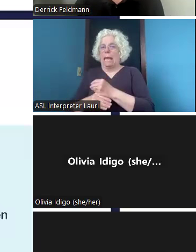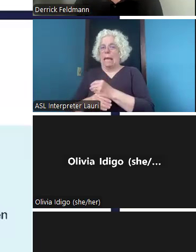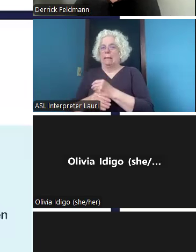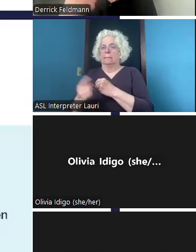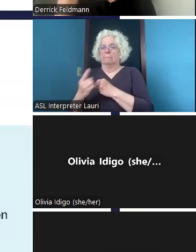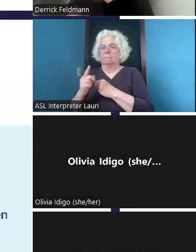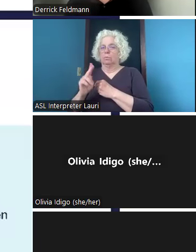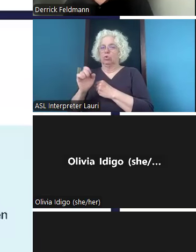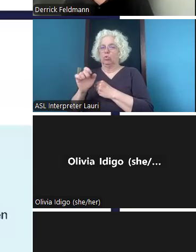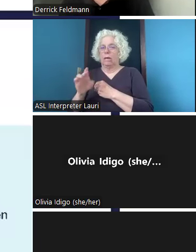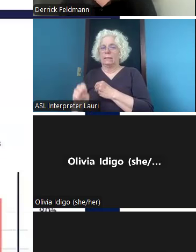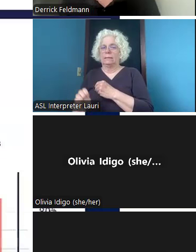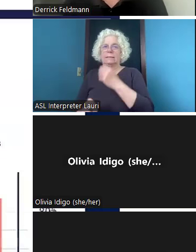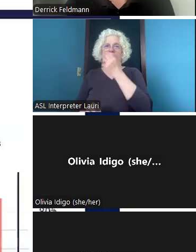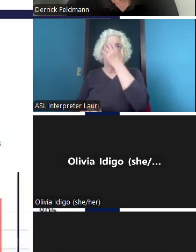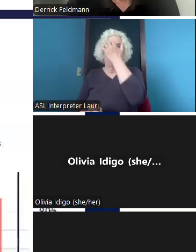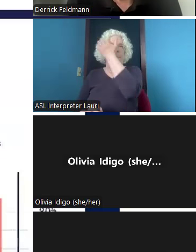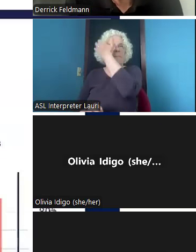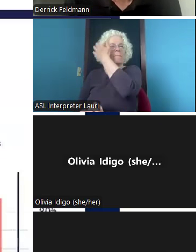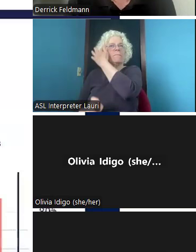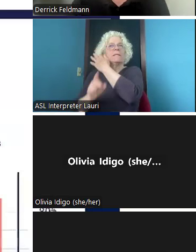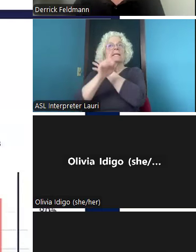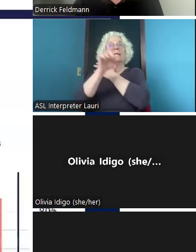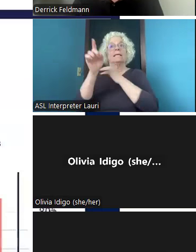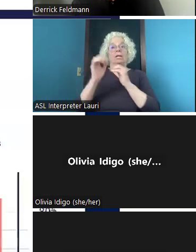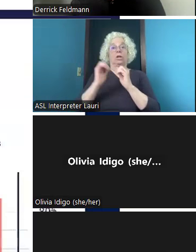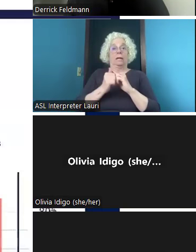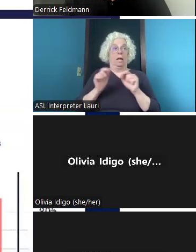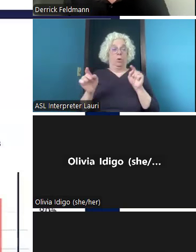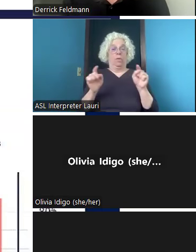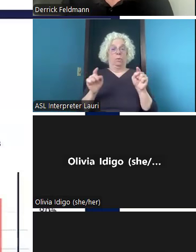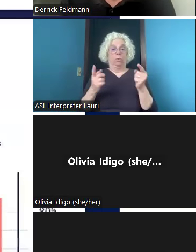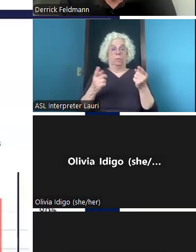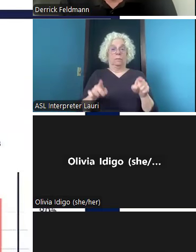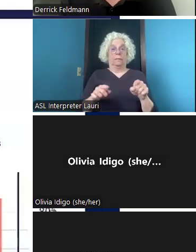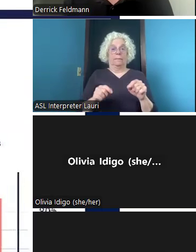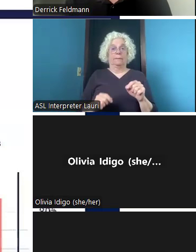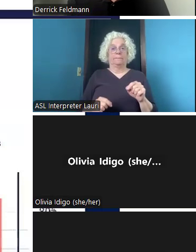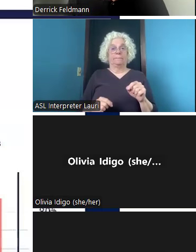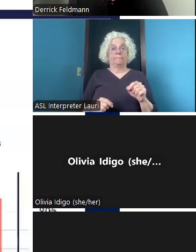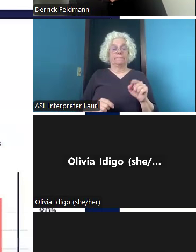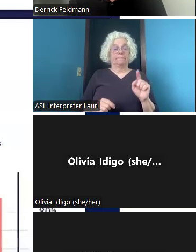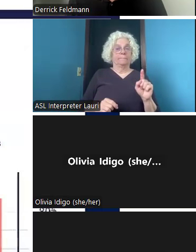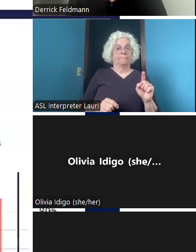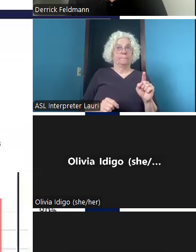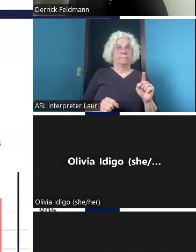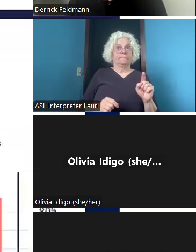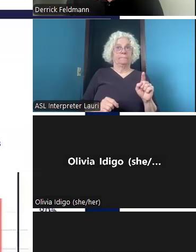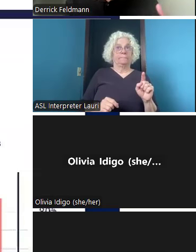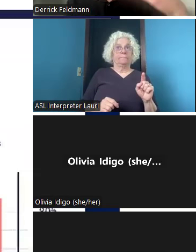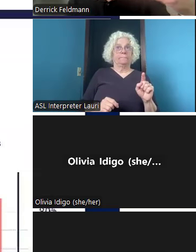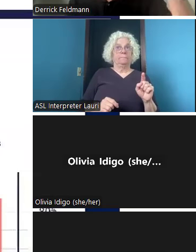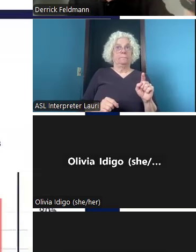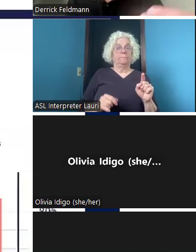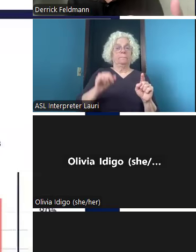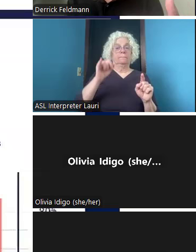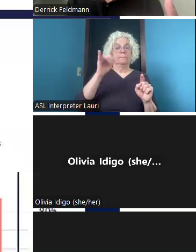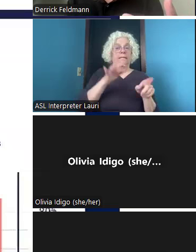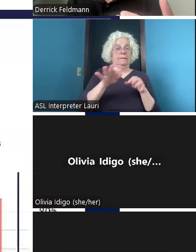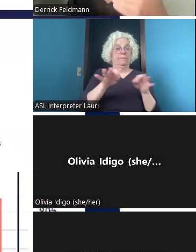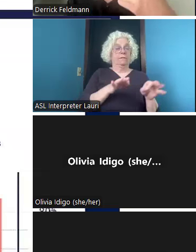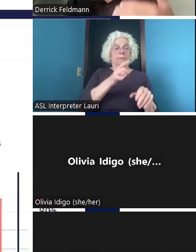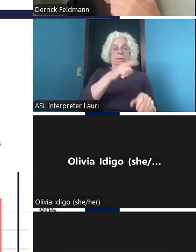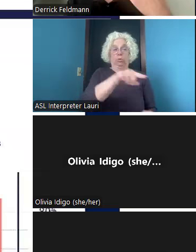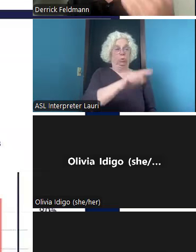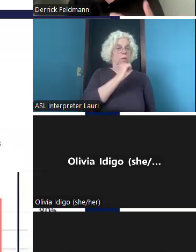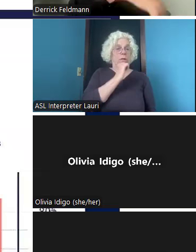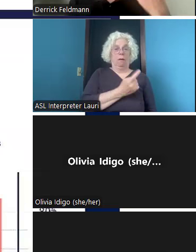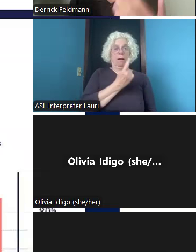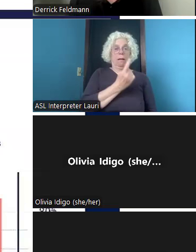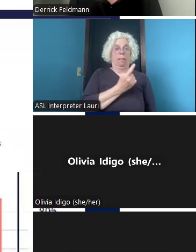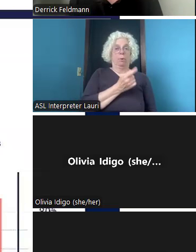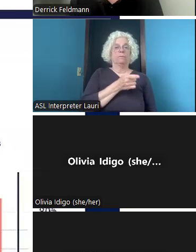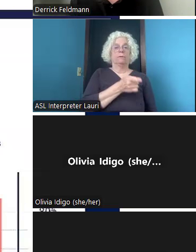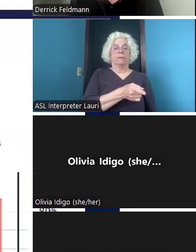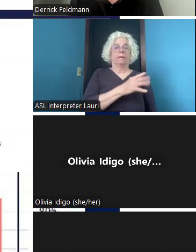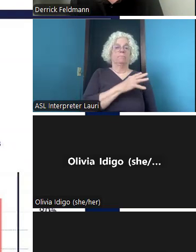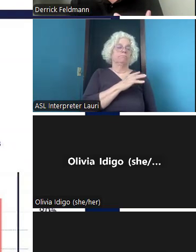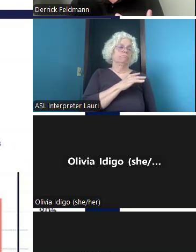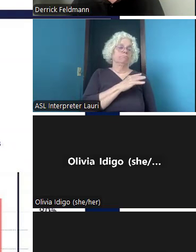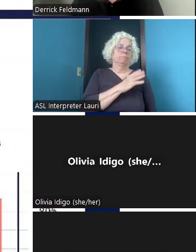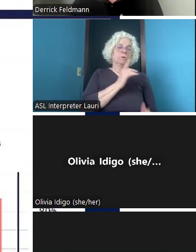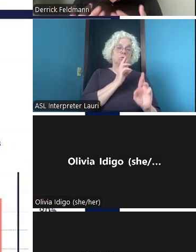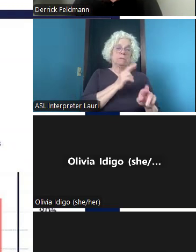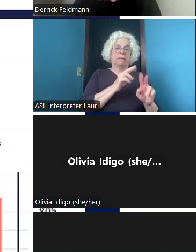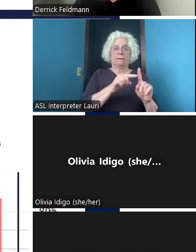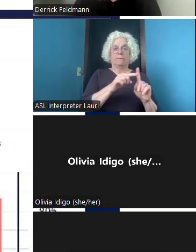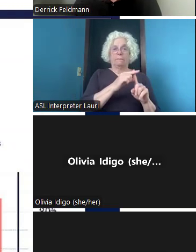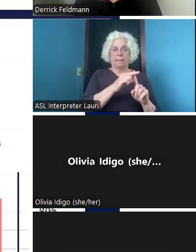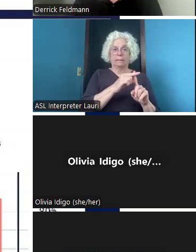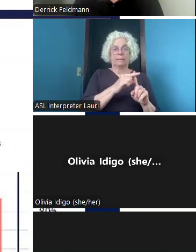So in the next slide, we're gonna dive deeper into how each of them performed. The conditional frames, we heard that when we talked about being not alone, it was very, very positive.